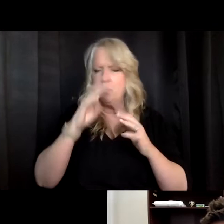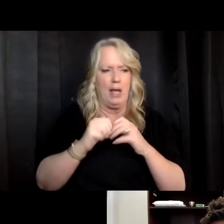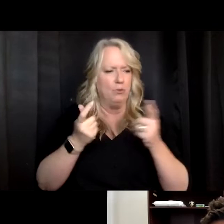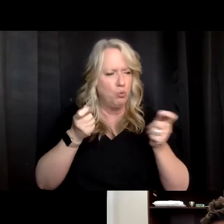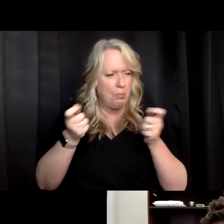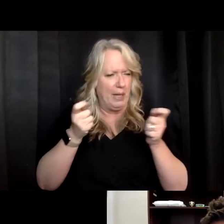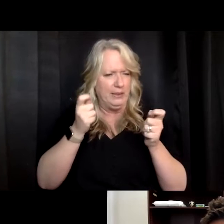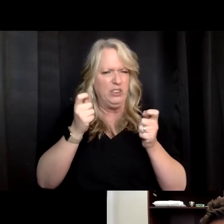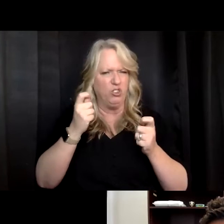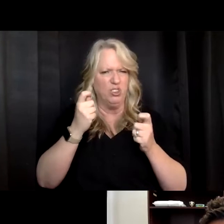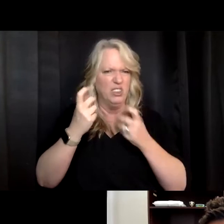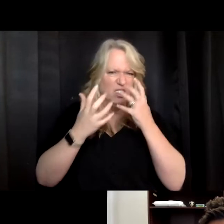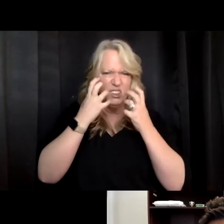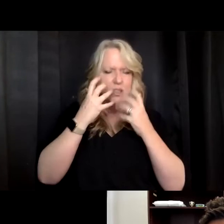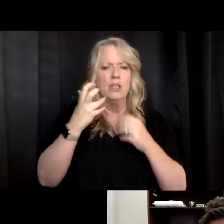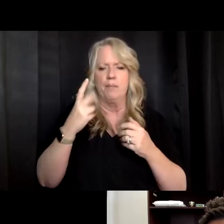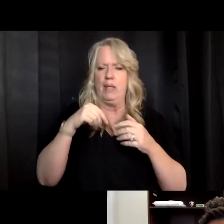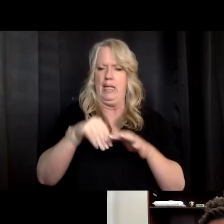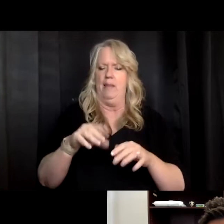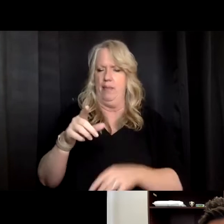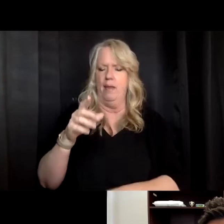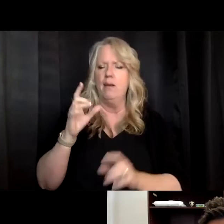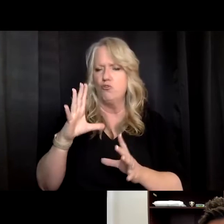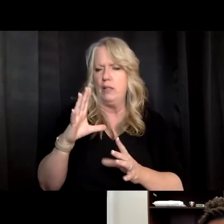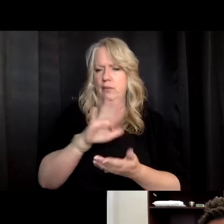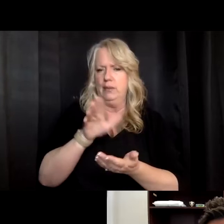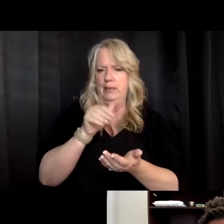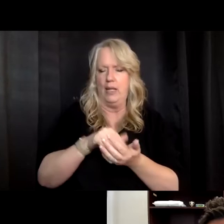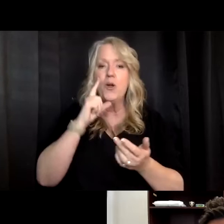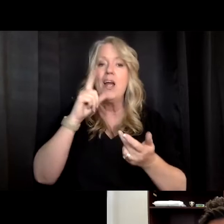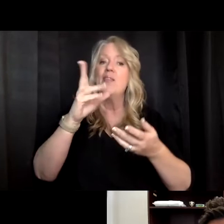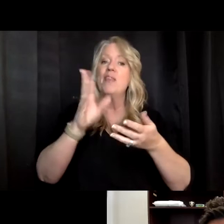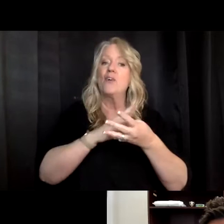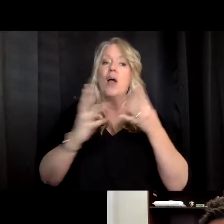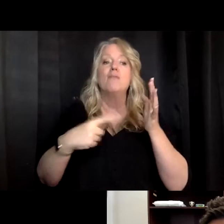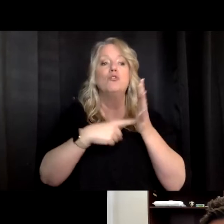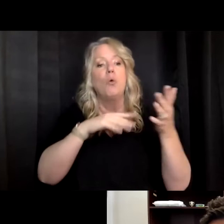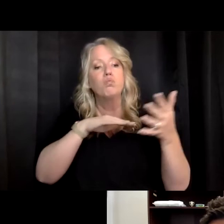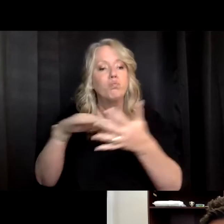LFOUR ONE OF MY FAVORITE SLIDES IN A SLIDE DECK TALKING AGITATION, MANAGING AGITATION IN CRISIS CENTERS